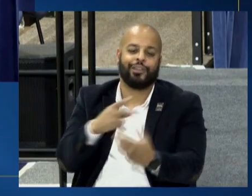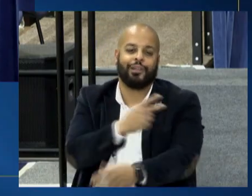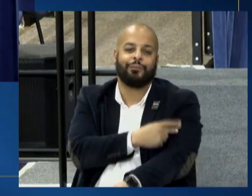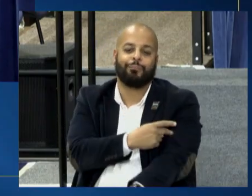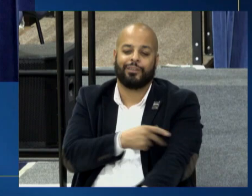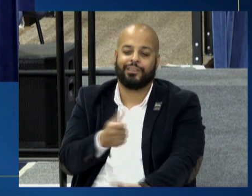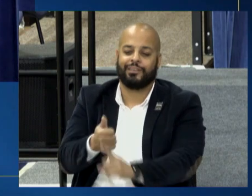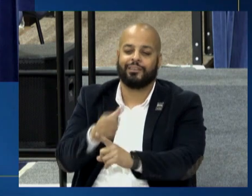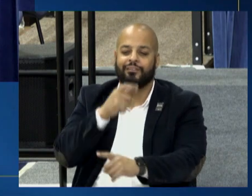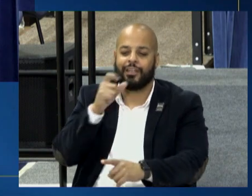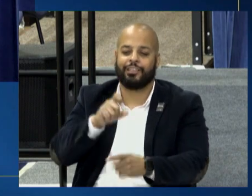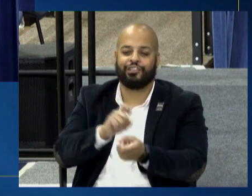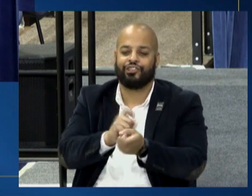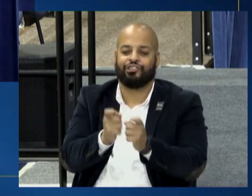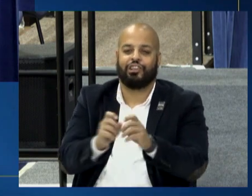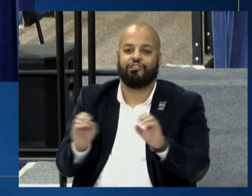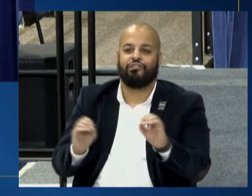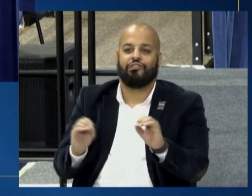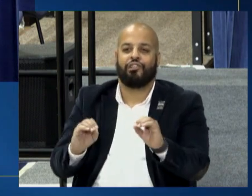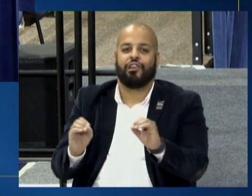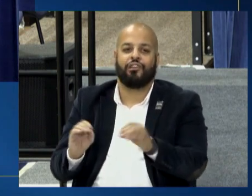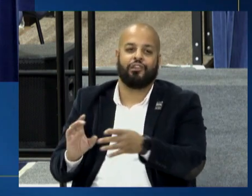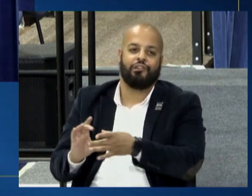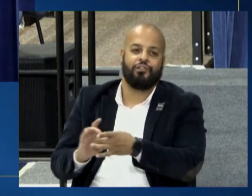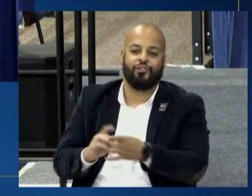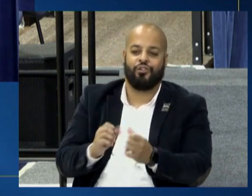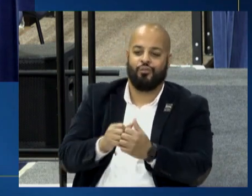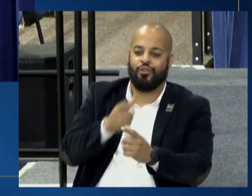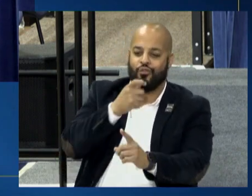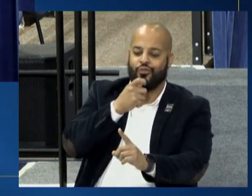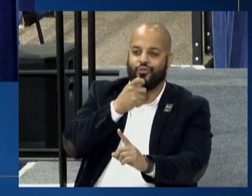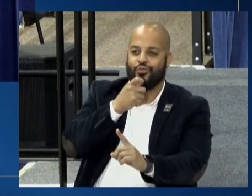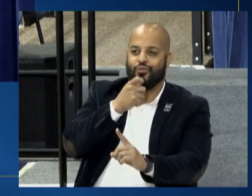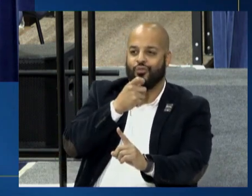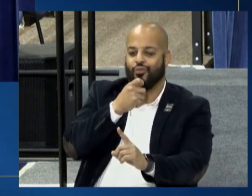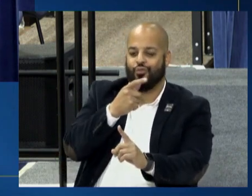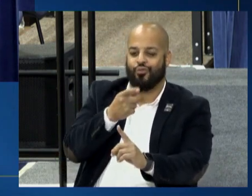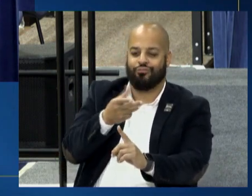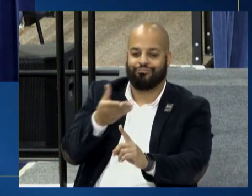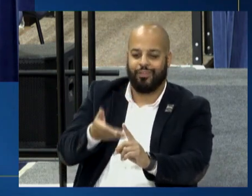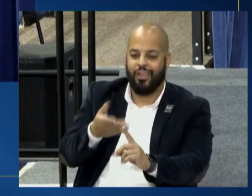associated with who they -- who's treating them or where they're getting treatment.